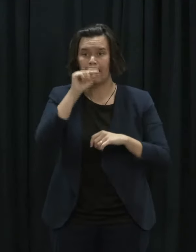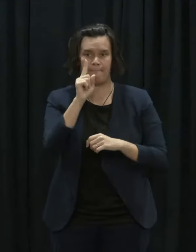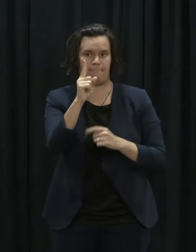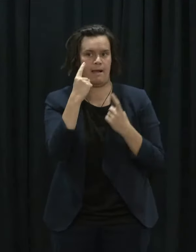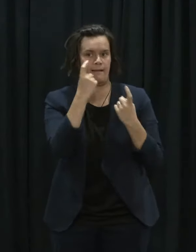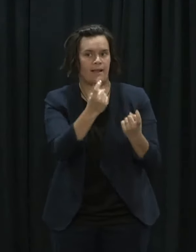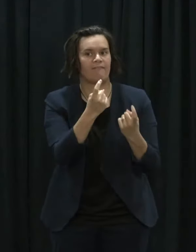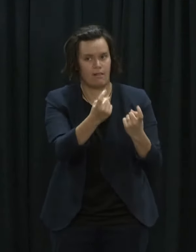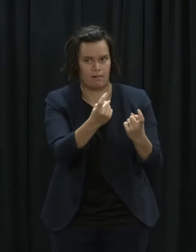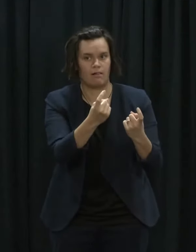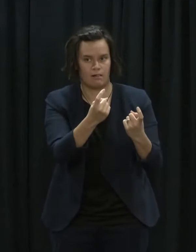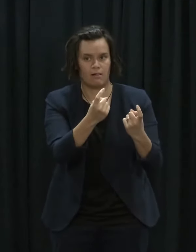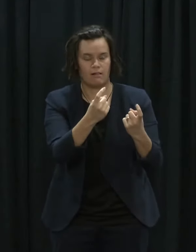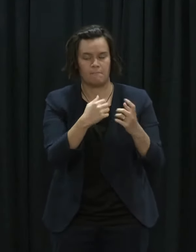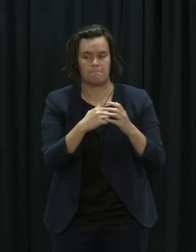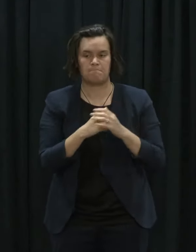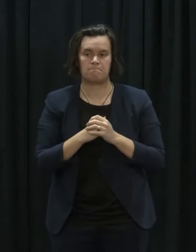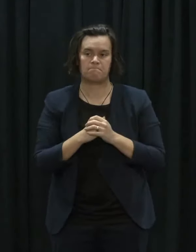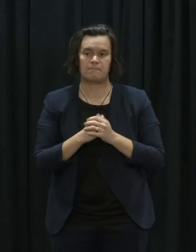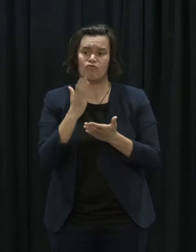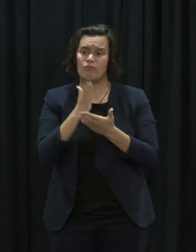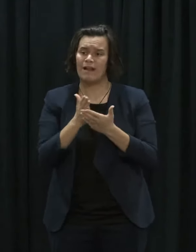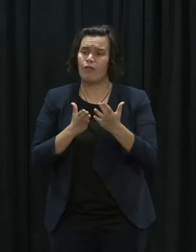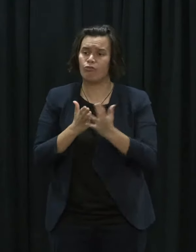and unvaccinated people to get